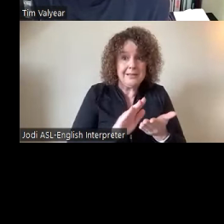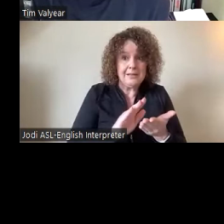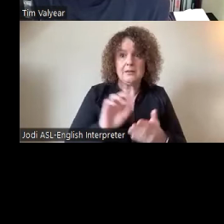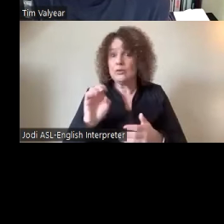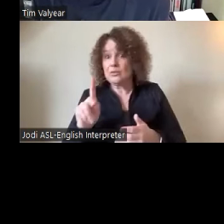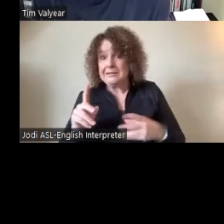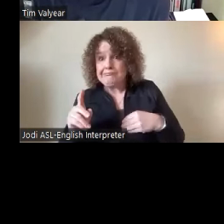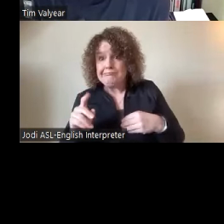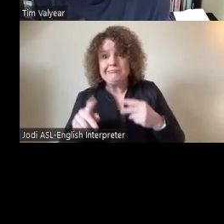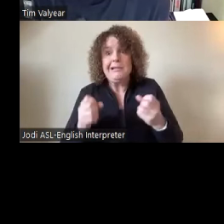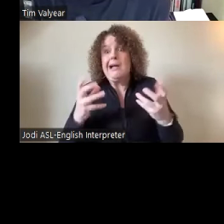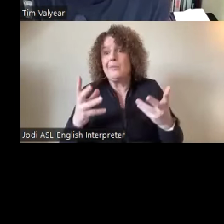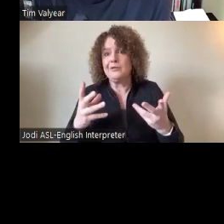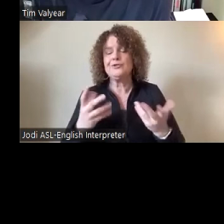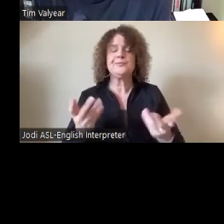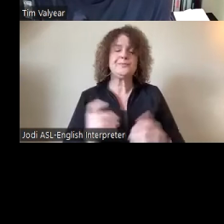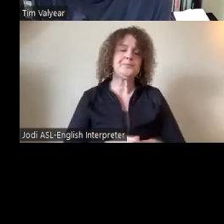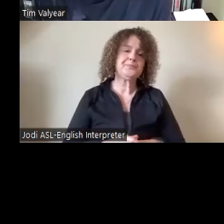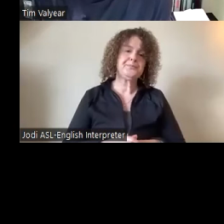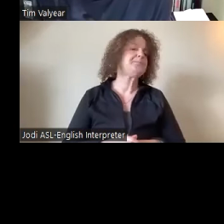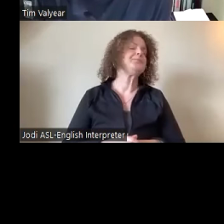mast what's the minimal risk outcome to reduce the amount